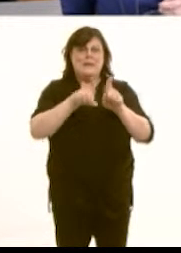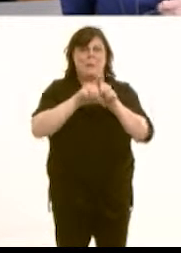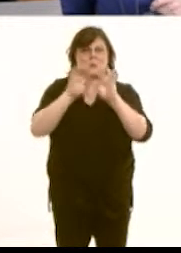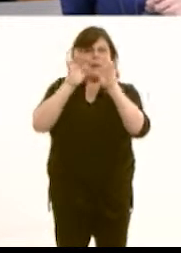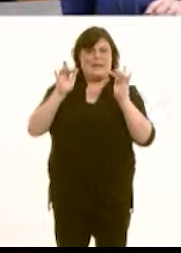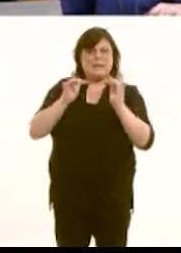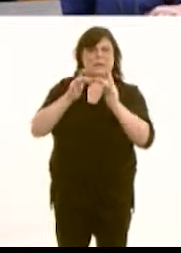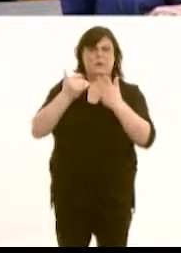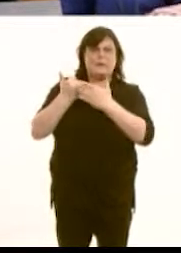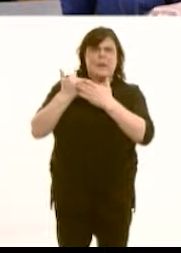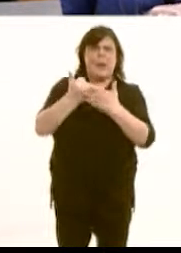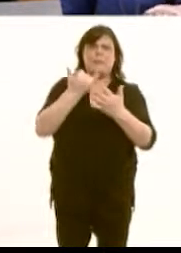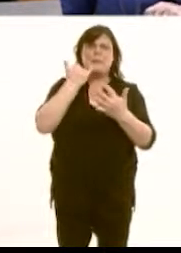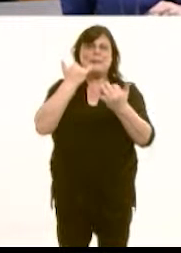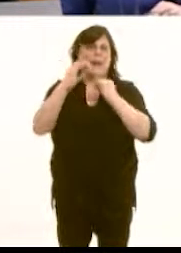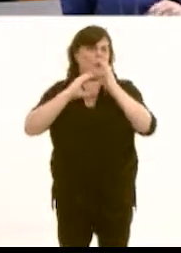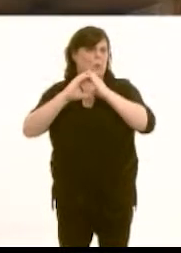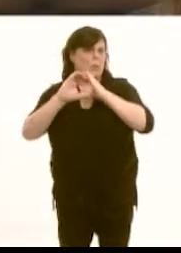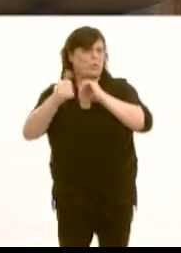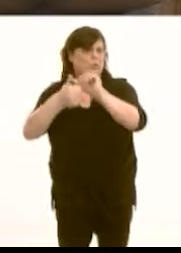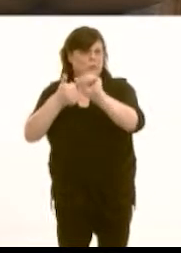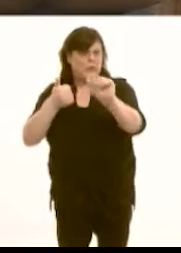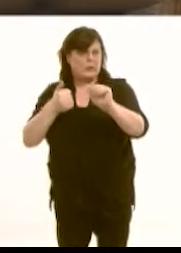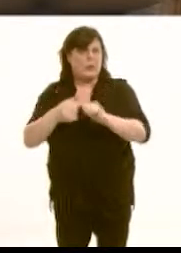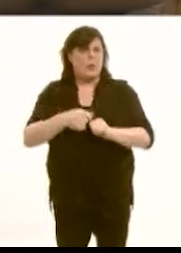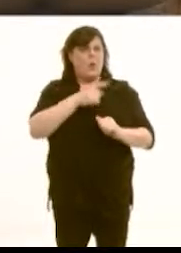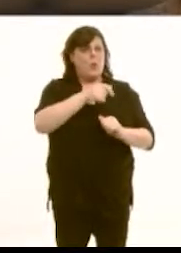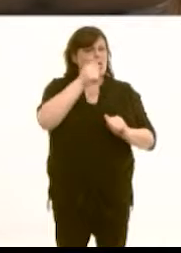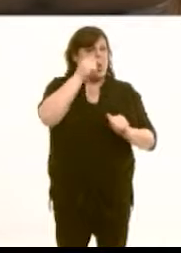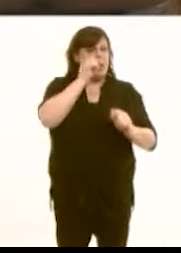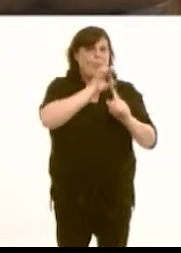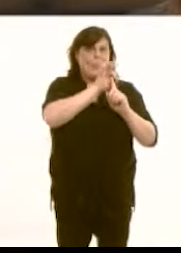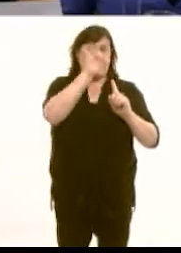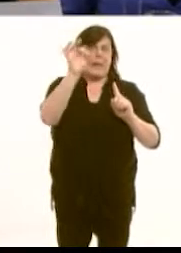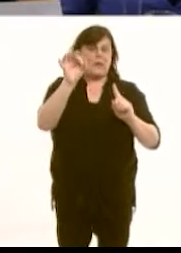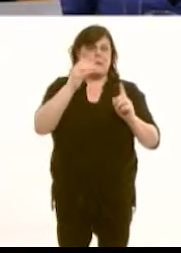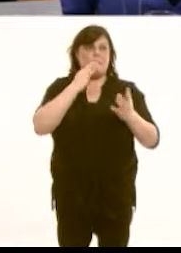It was a very ambitious bid and, inevitably, the transport system within the region will